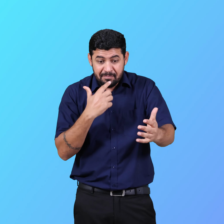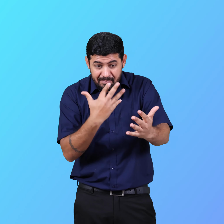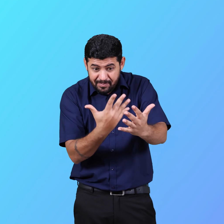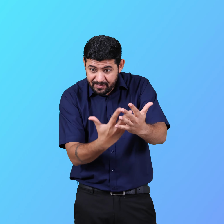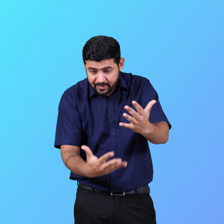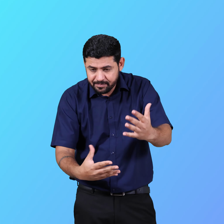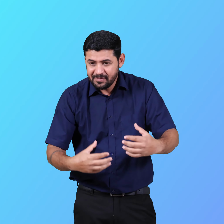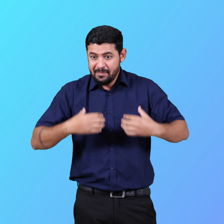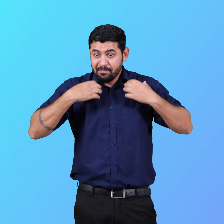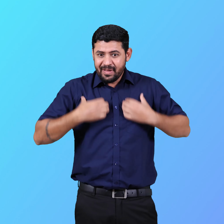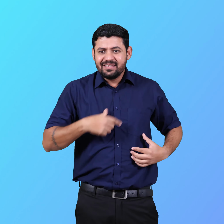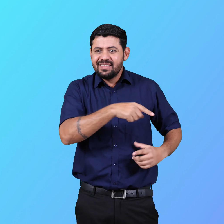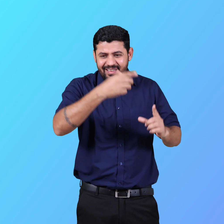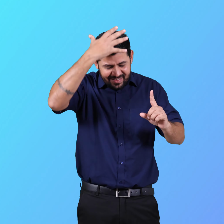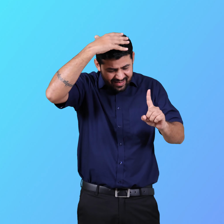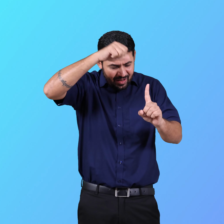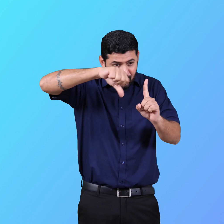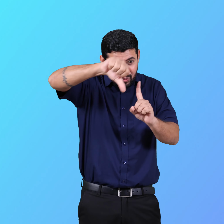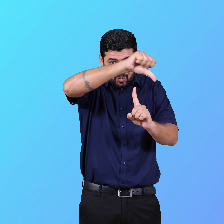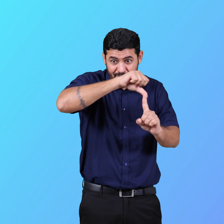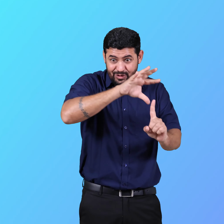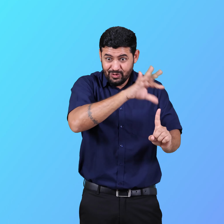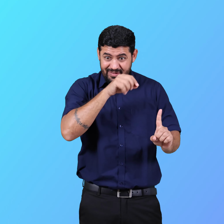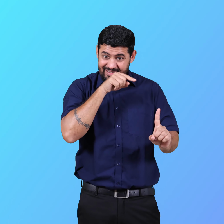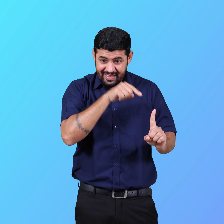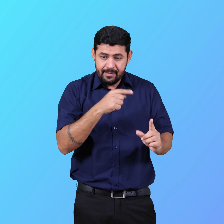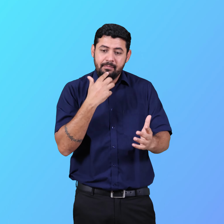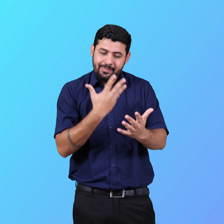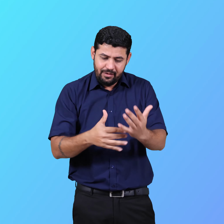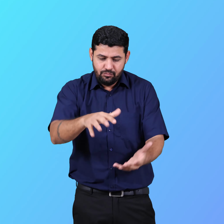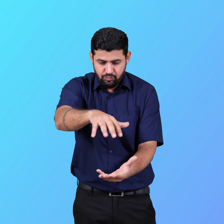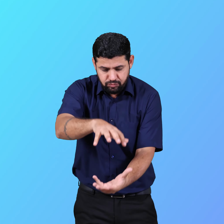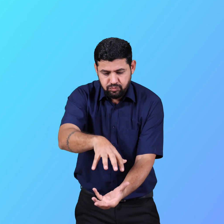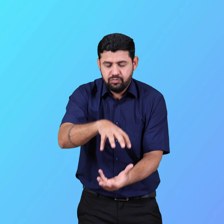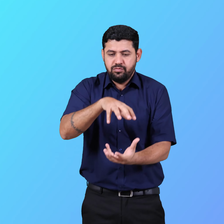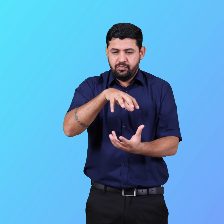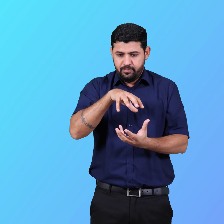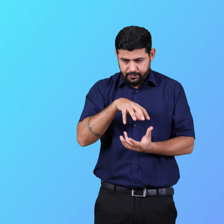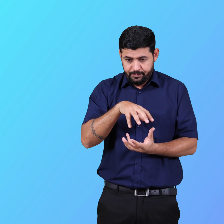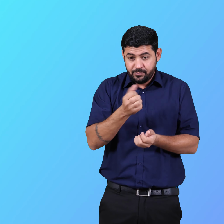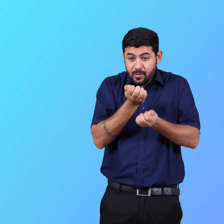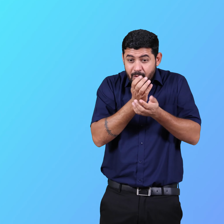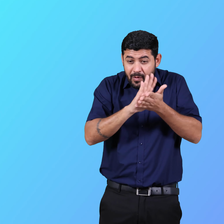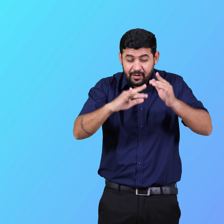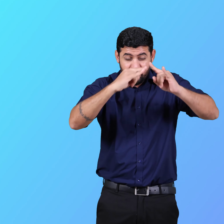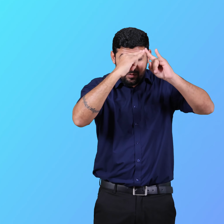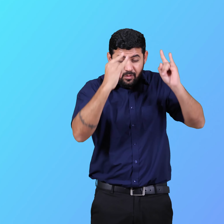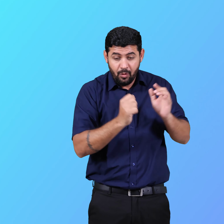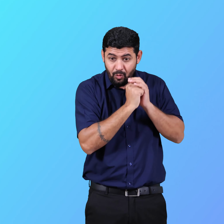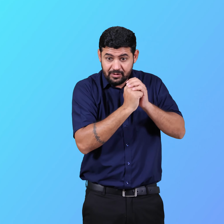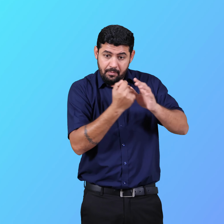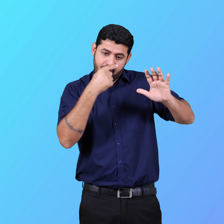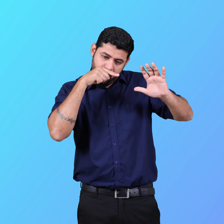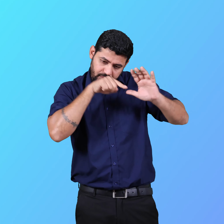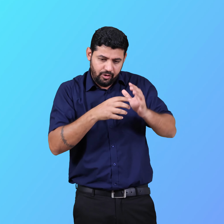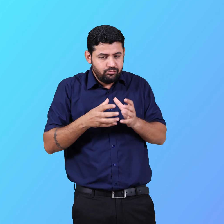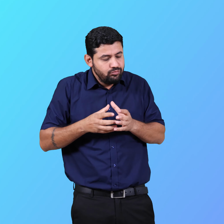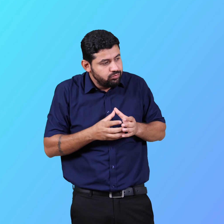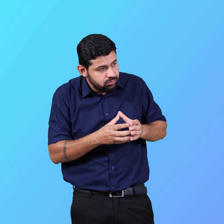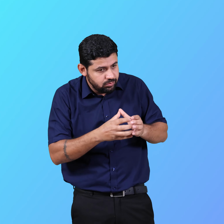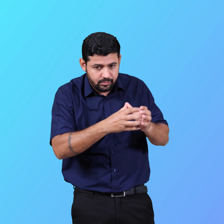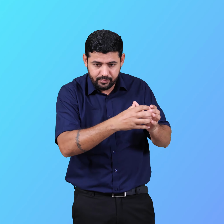The anointed priest must get some of the bull’s blood and take it into the Meeting Tent.